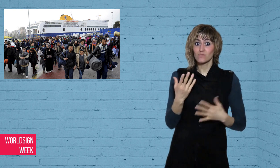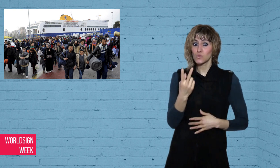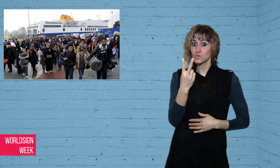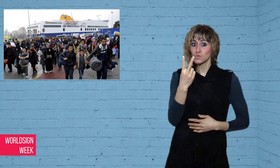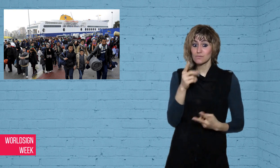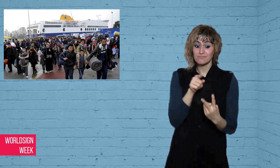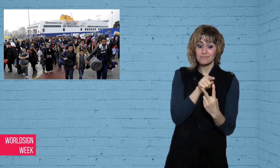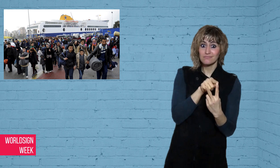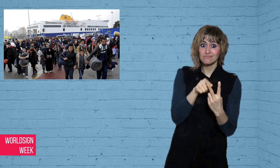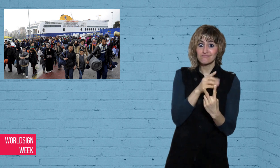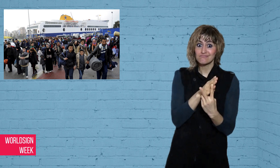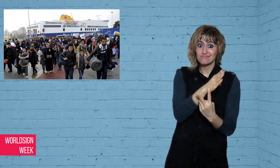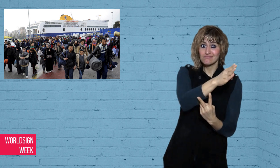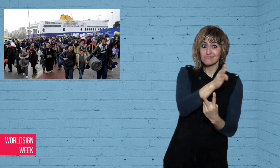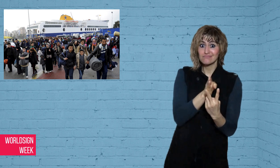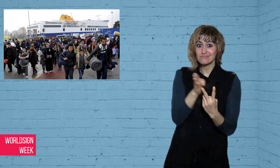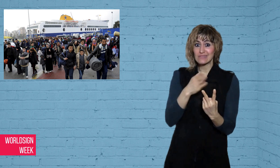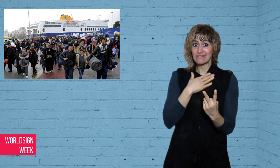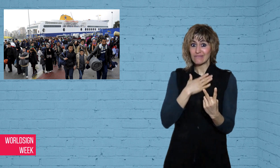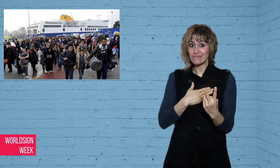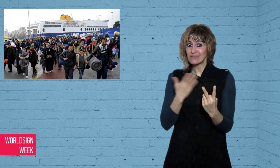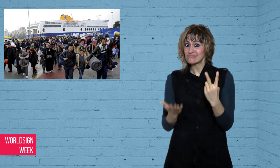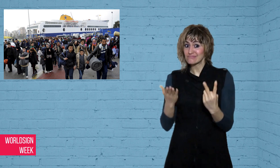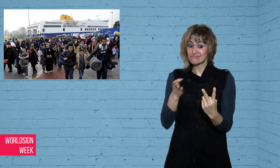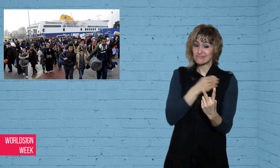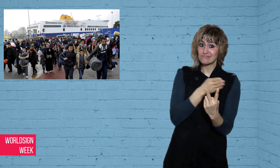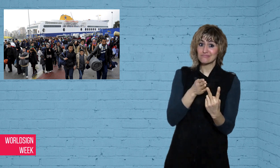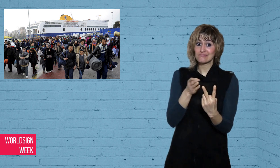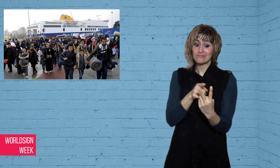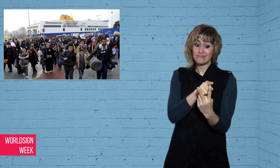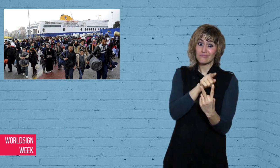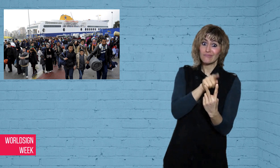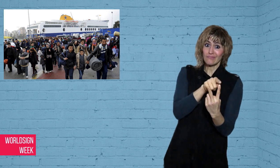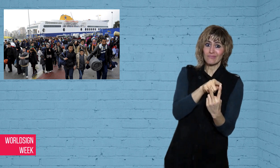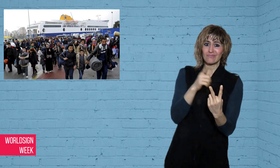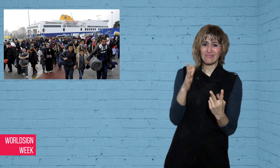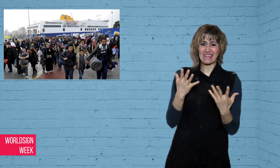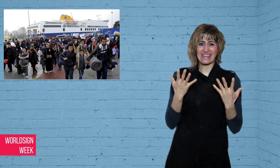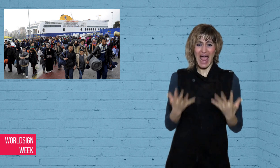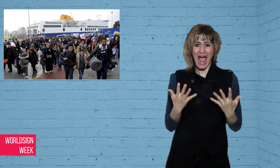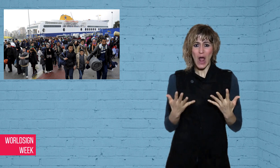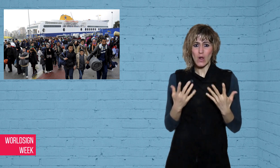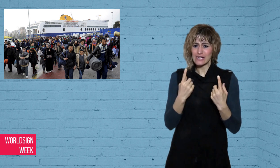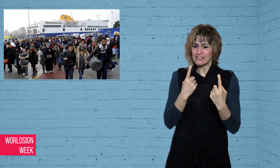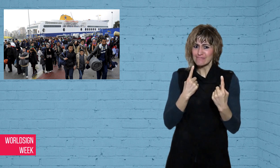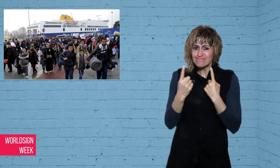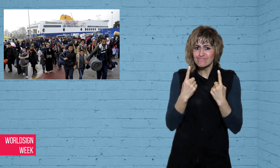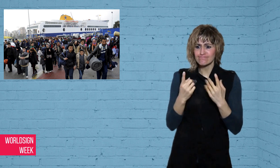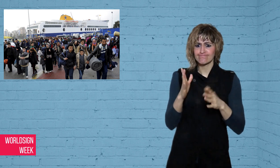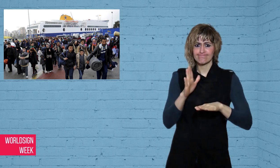do something now to prepare for it, or have